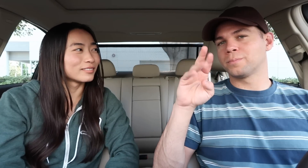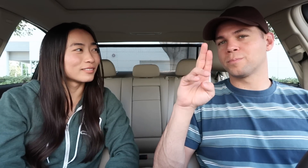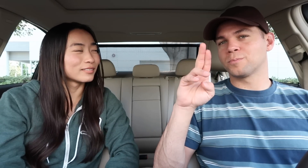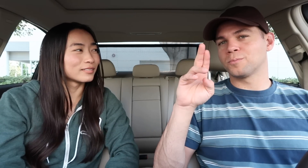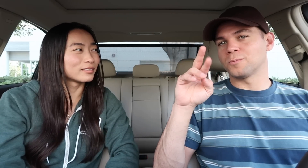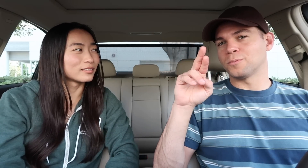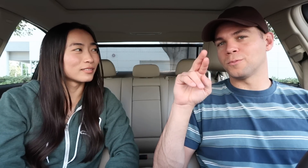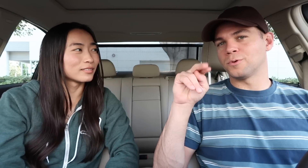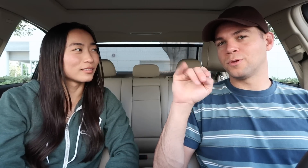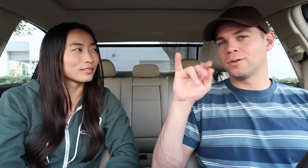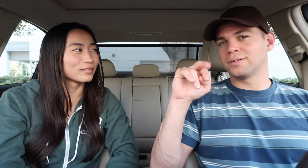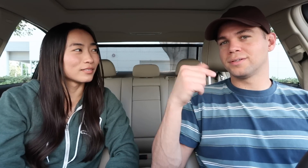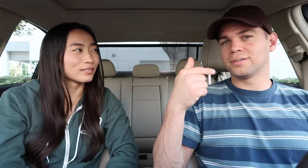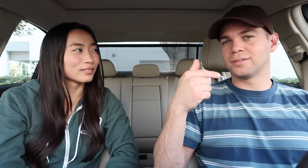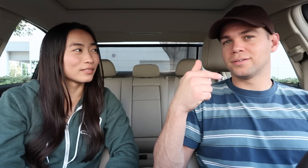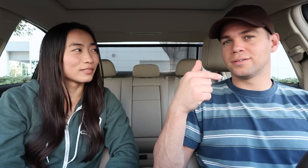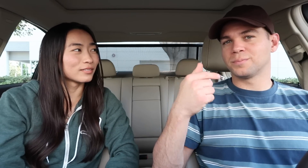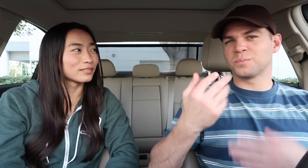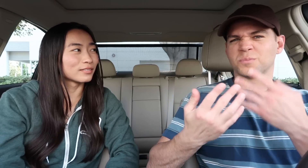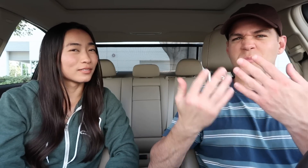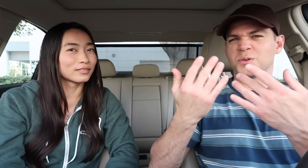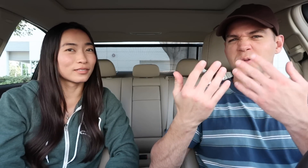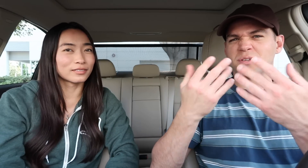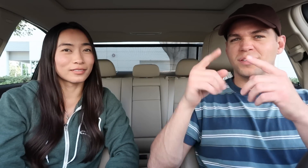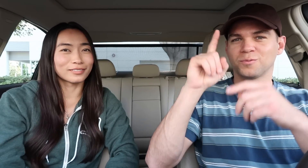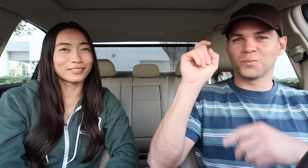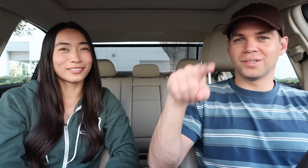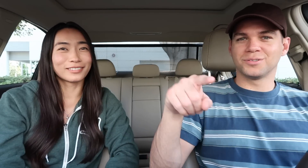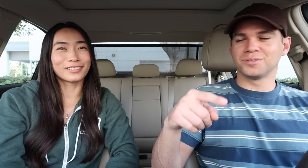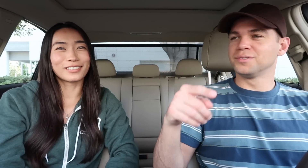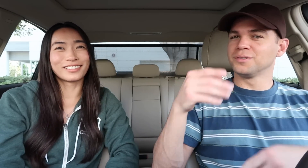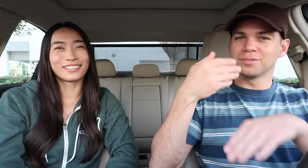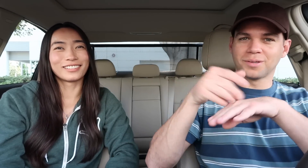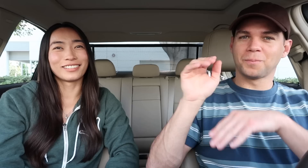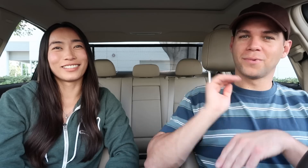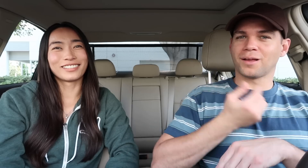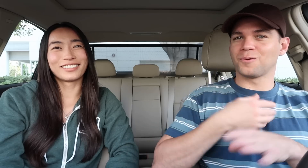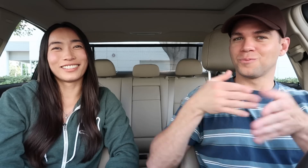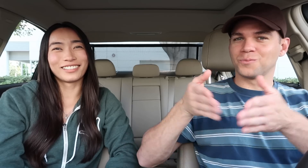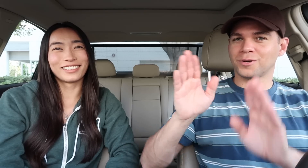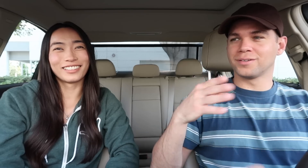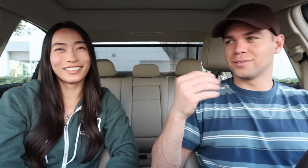B-U-R-N-I-N-G BURNING 🔥 questions send them our way and